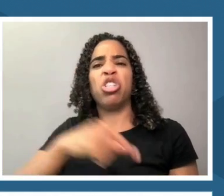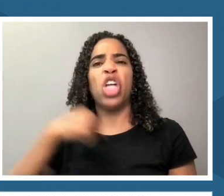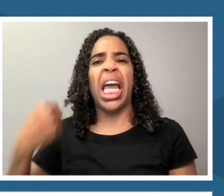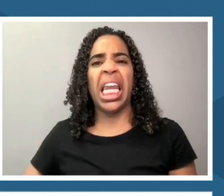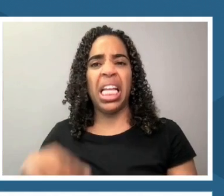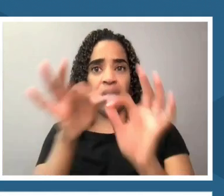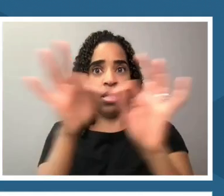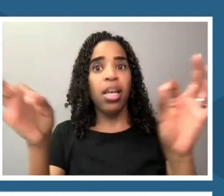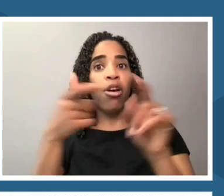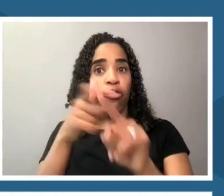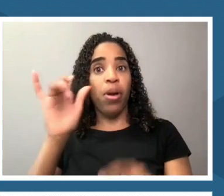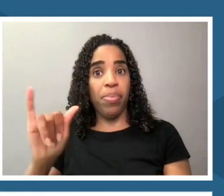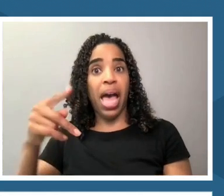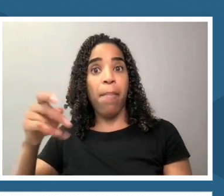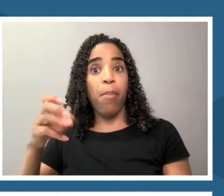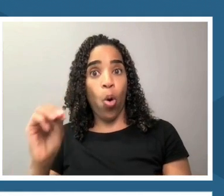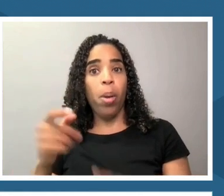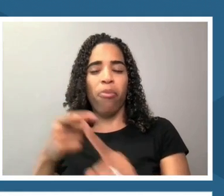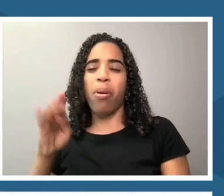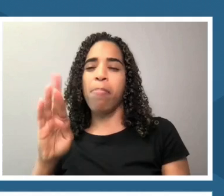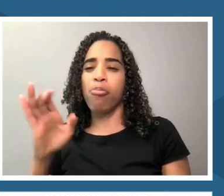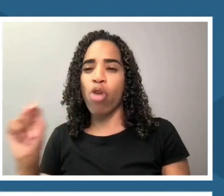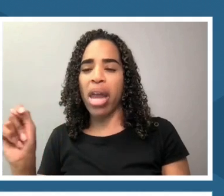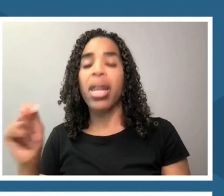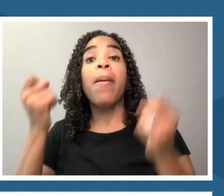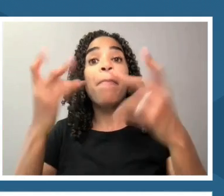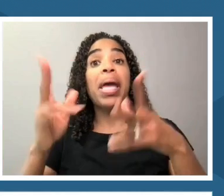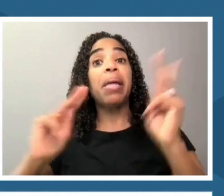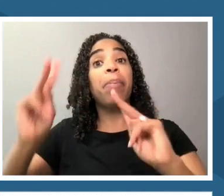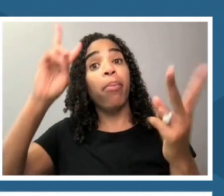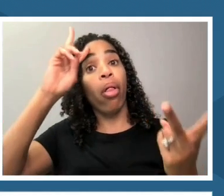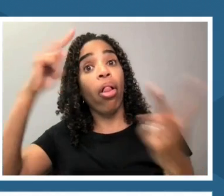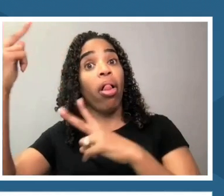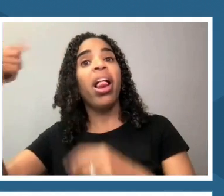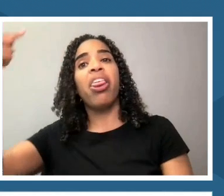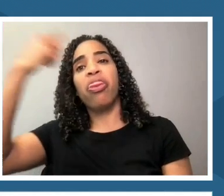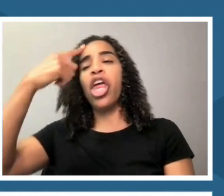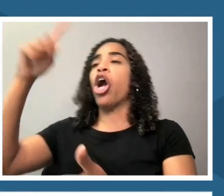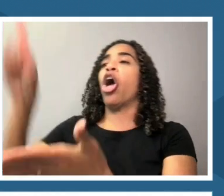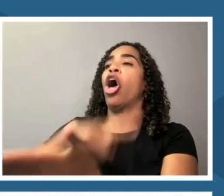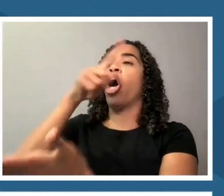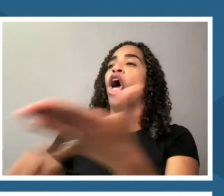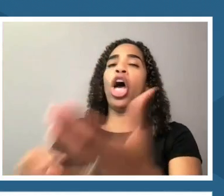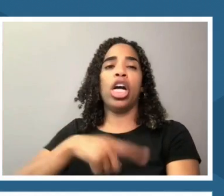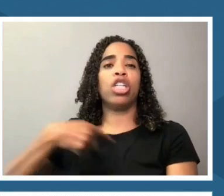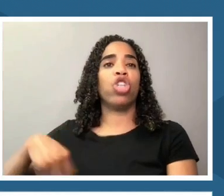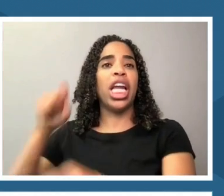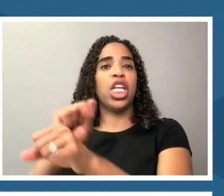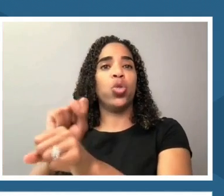by bret hart and often best interpreted as a condemnation of chinese laborers